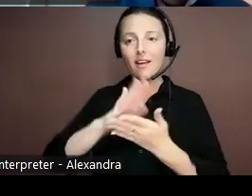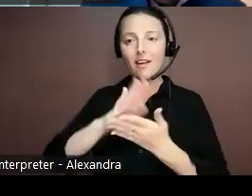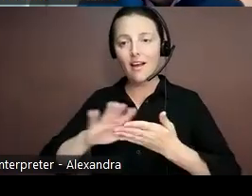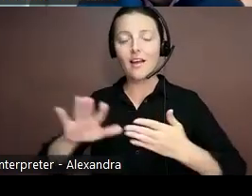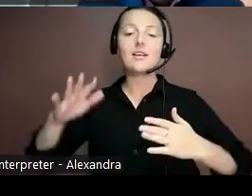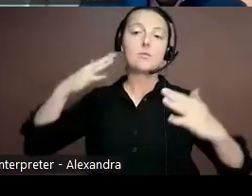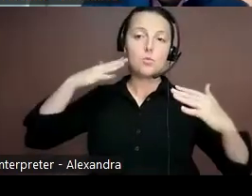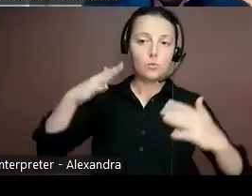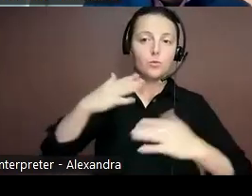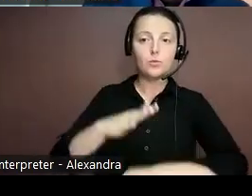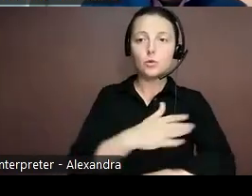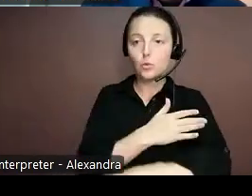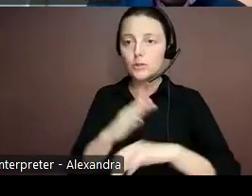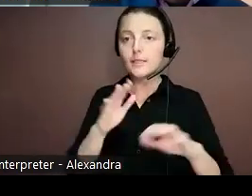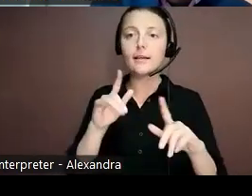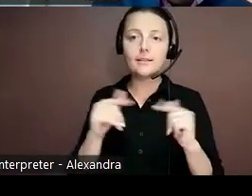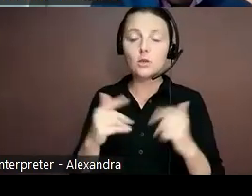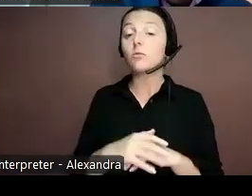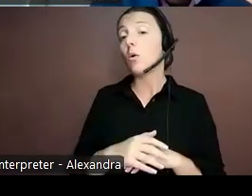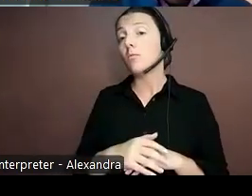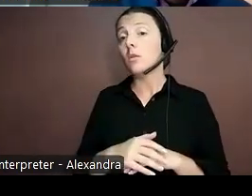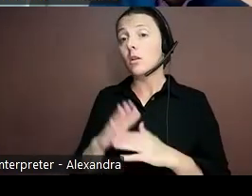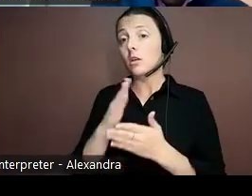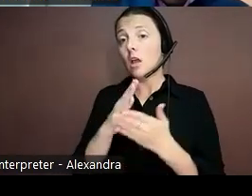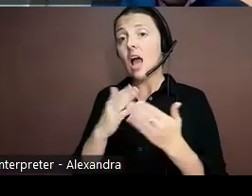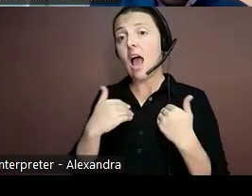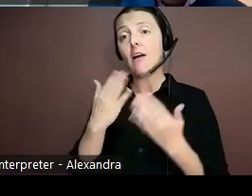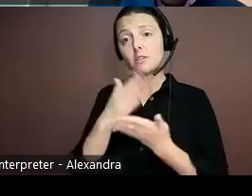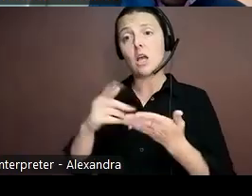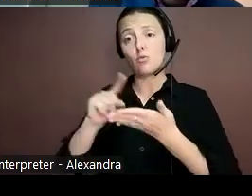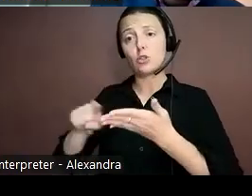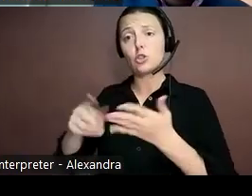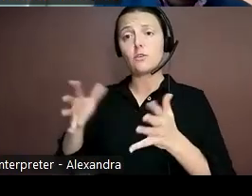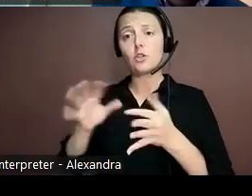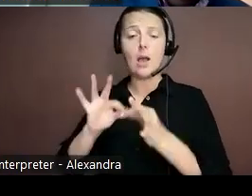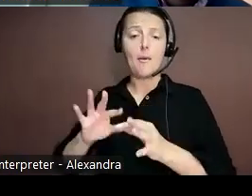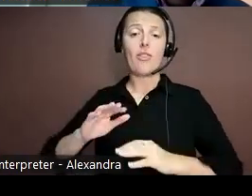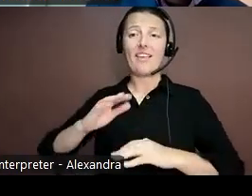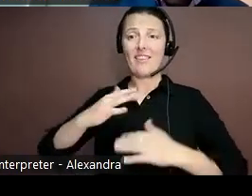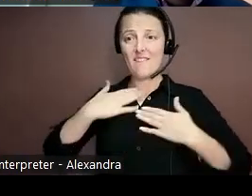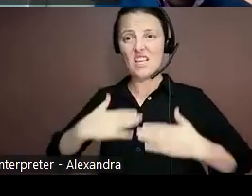um you know on on the physical structure of the millo uh including your creation of comfort rooms